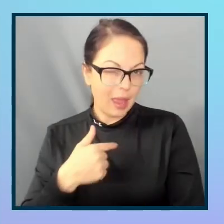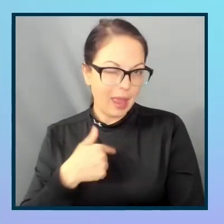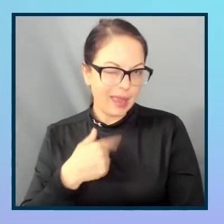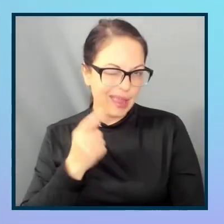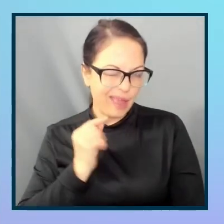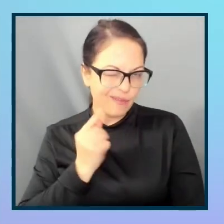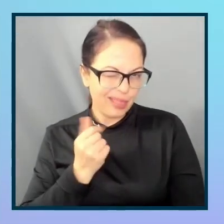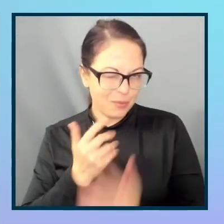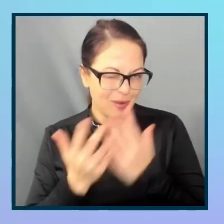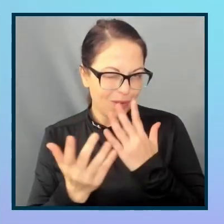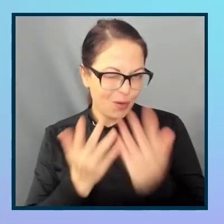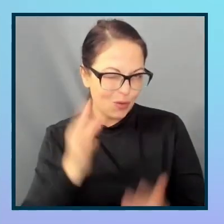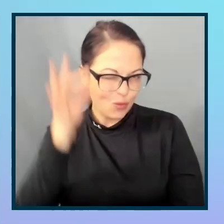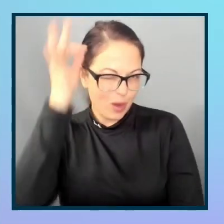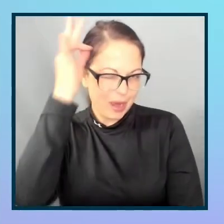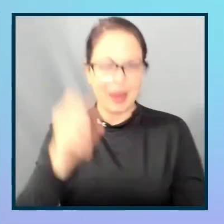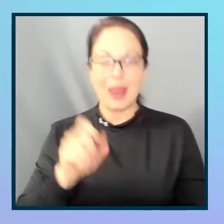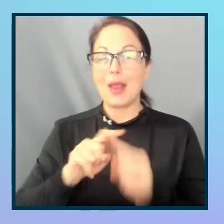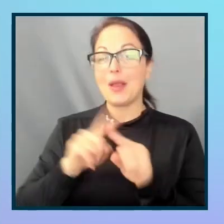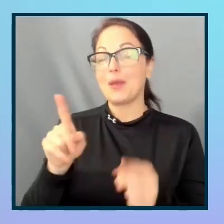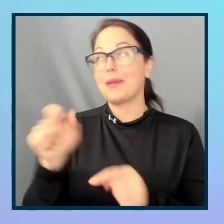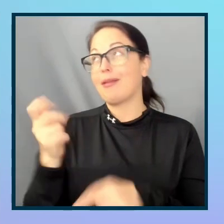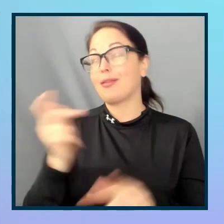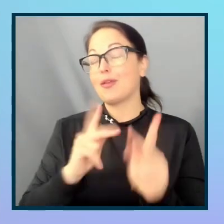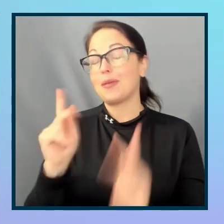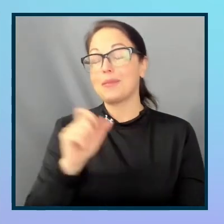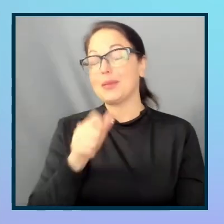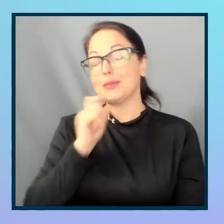My colleagues challenge me on that view, but anyways,